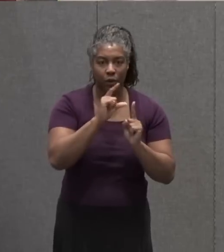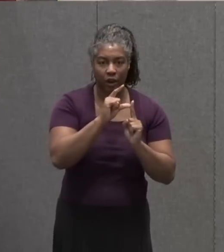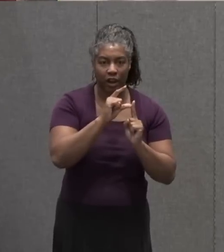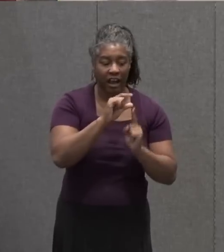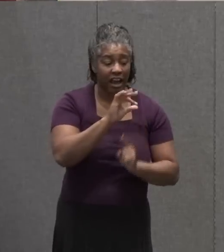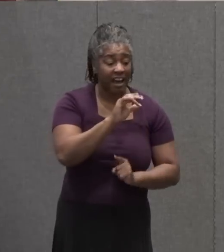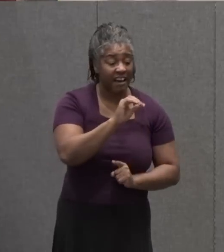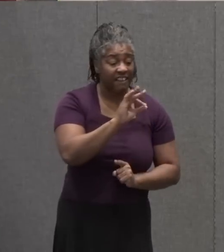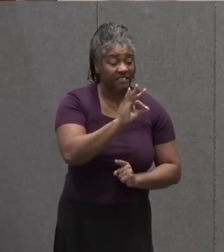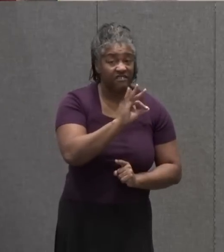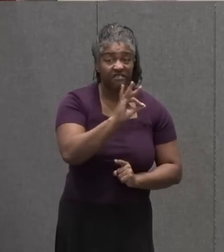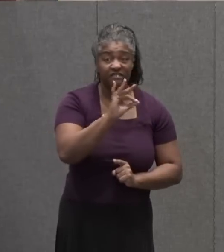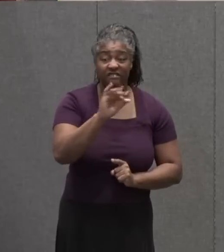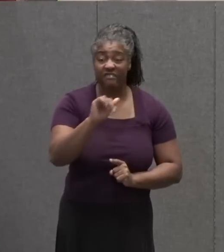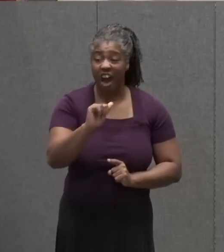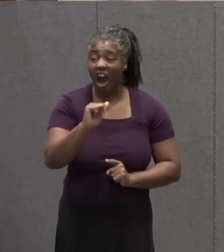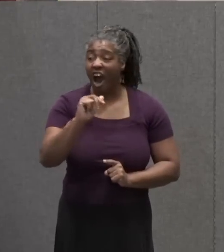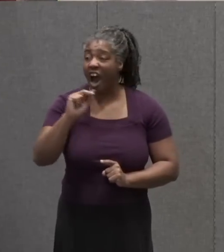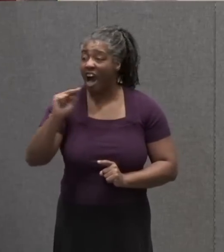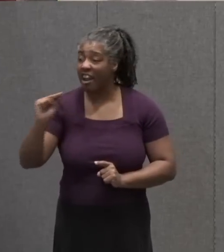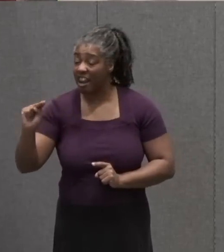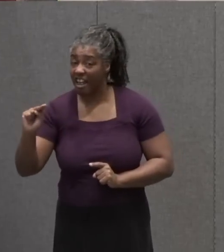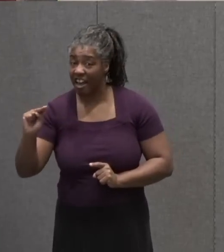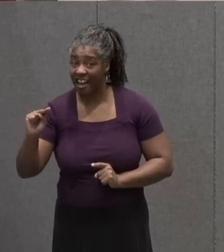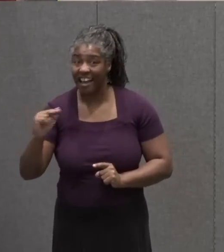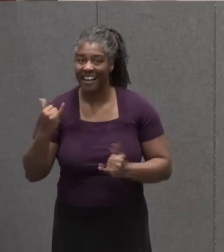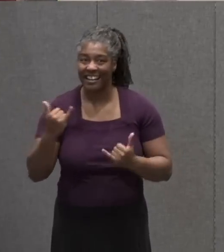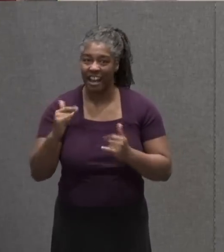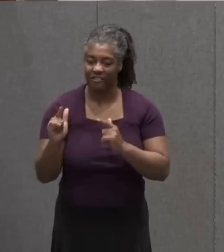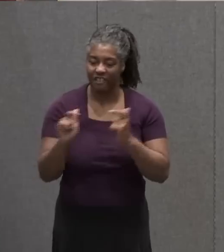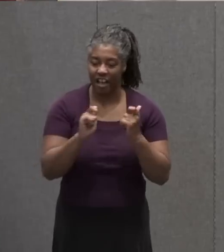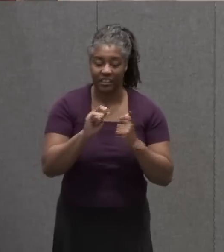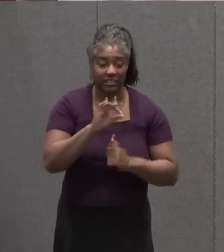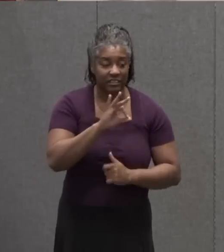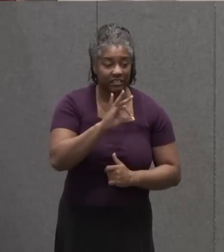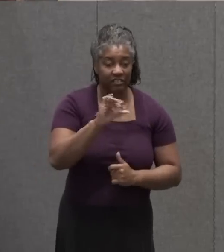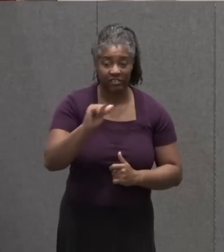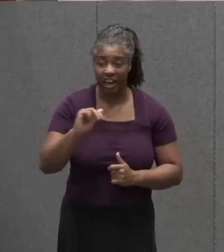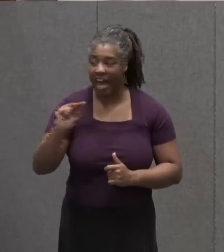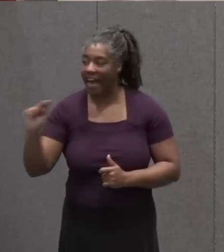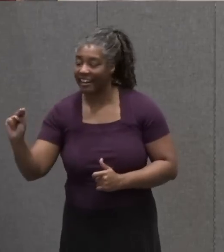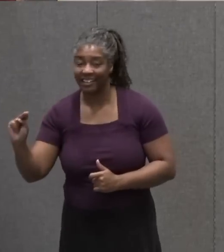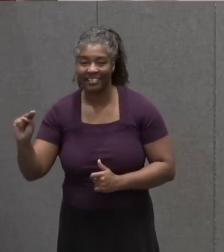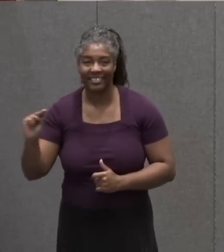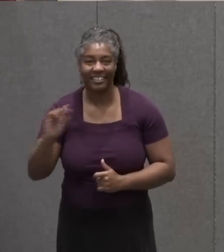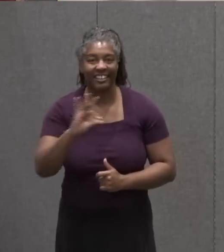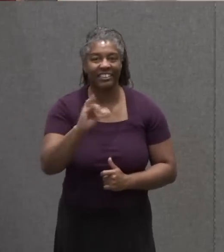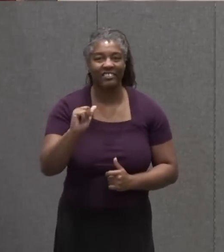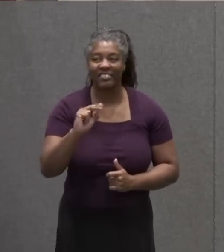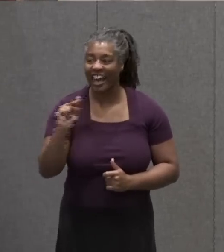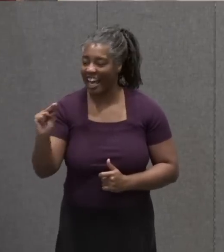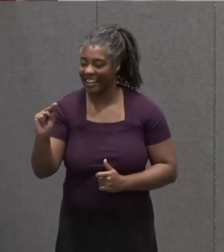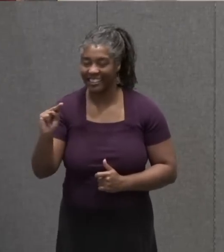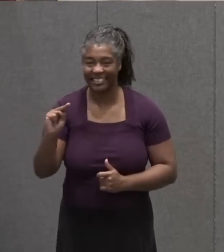a n a little bit faster, fan, what's the word?